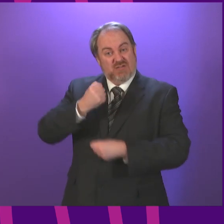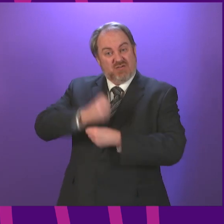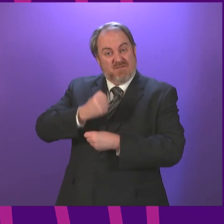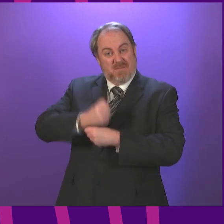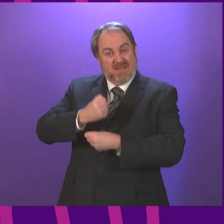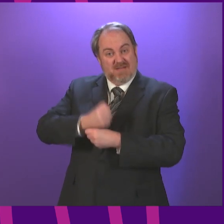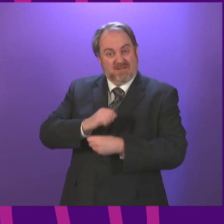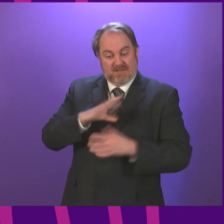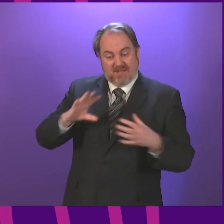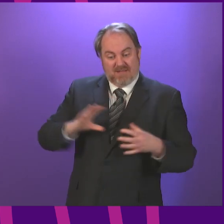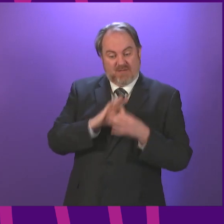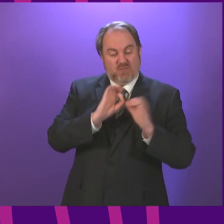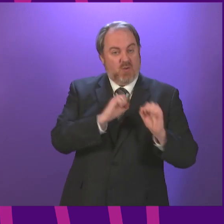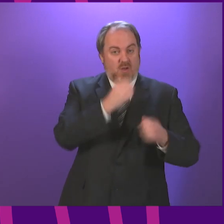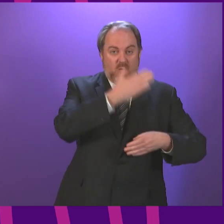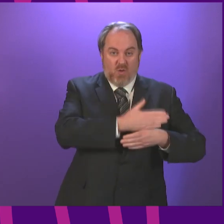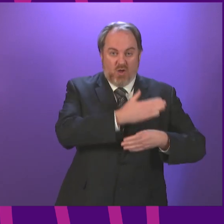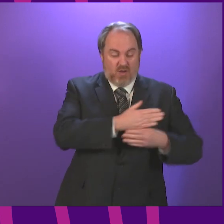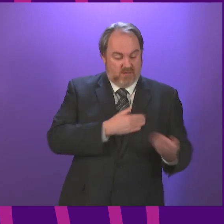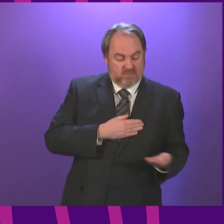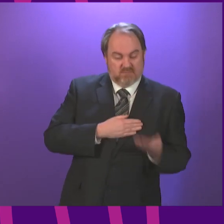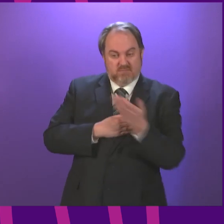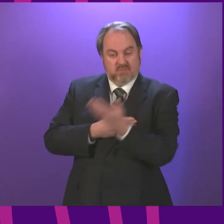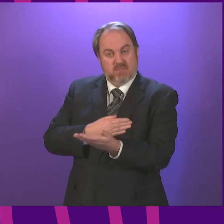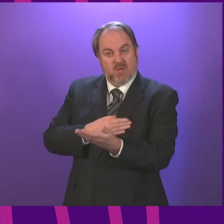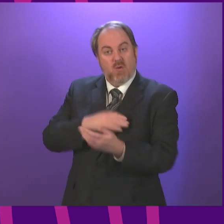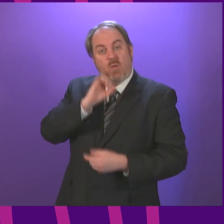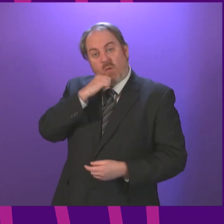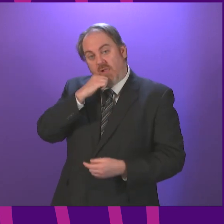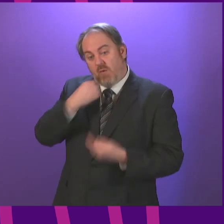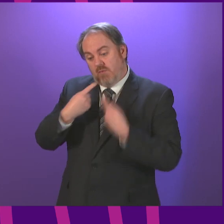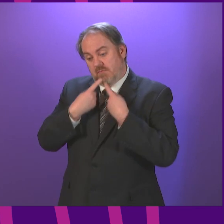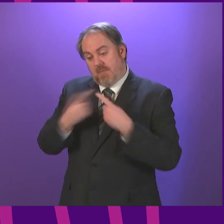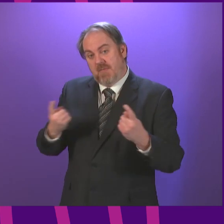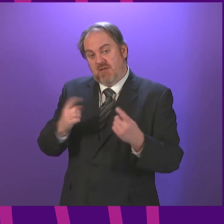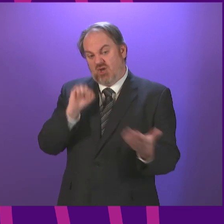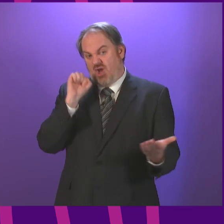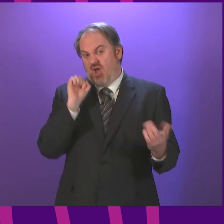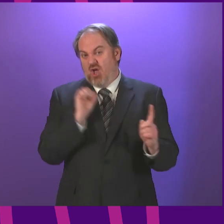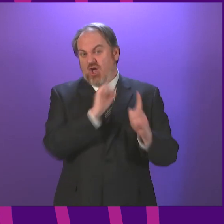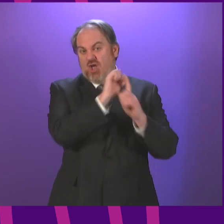For the sake of confidence in the procedures, will the First Minister publish that report